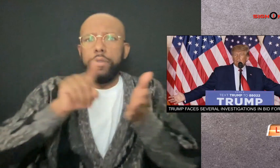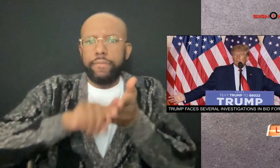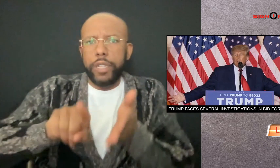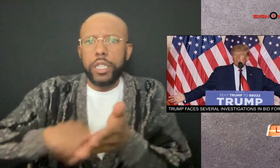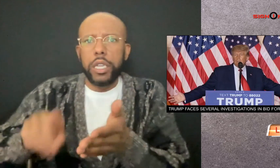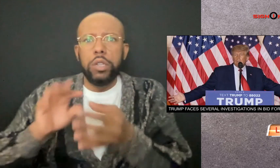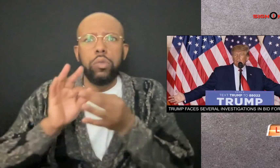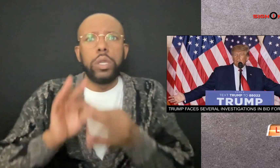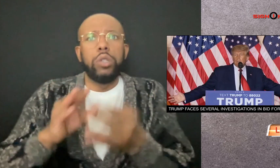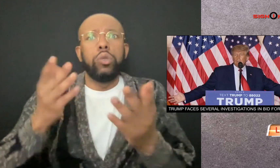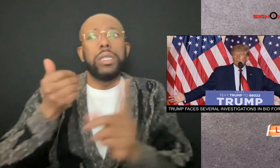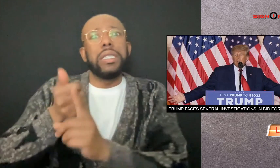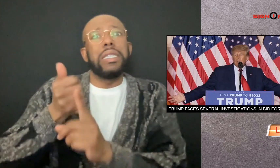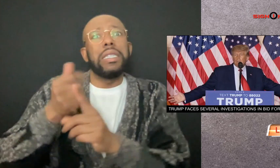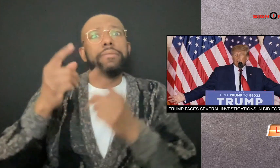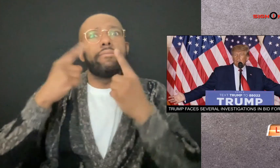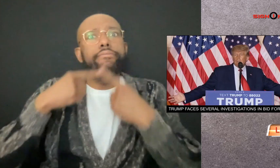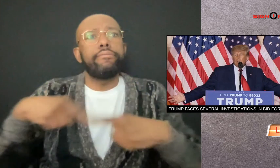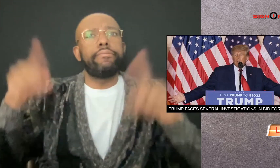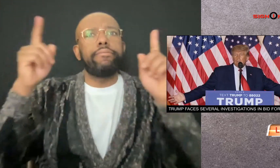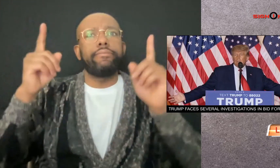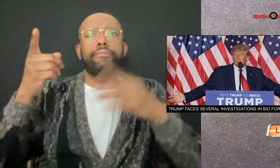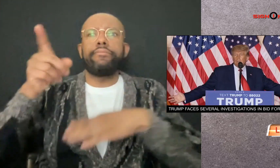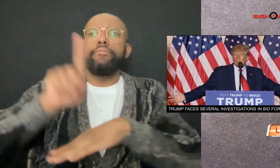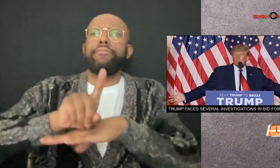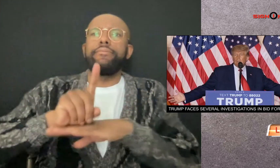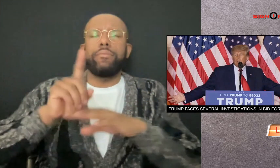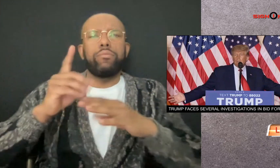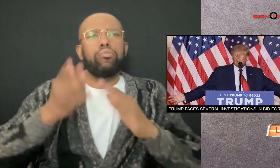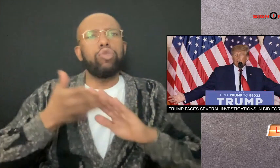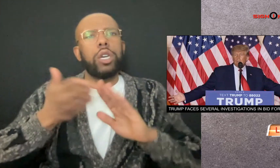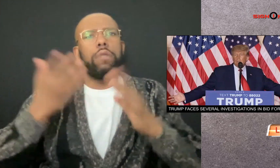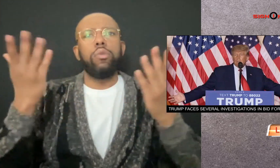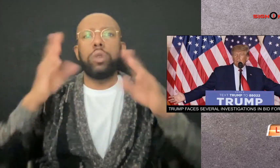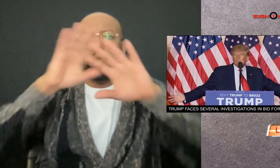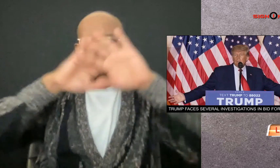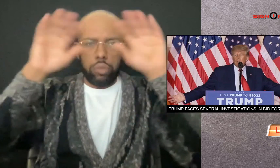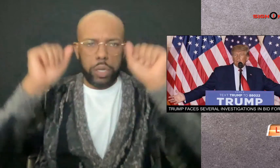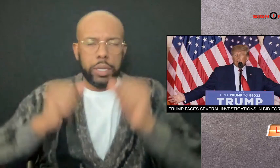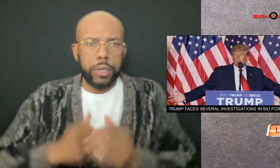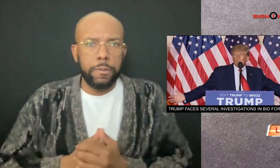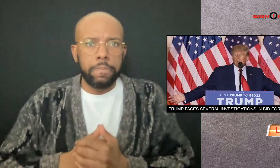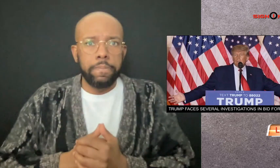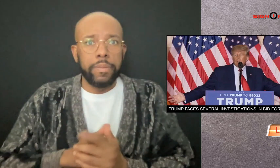state level investigations just as he declares his new bid for presidency's